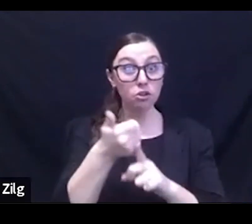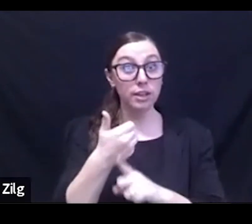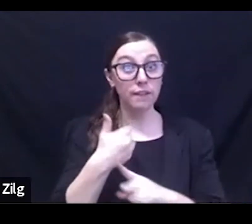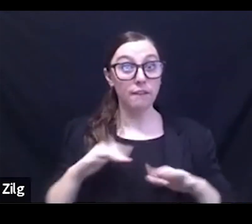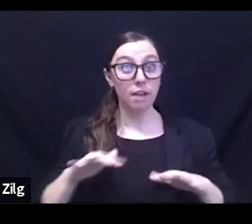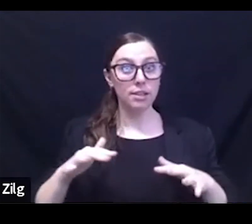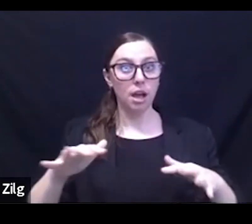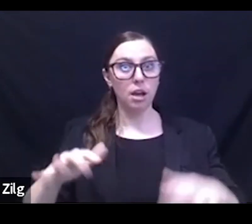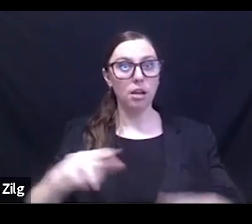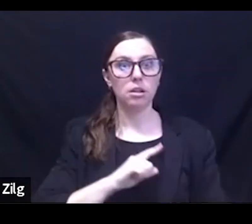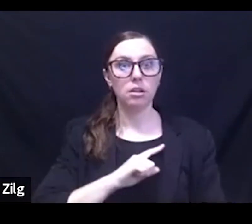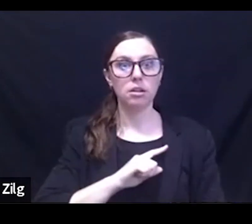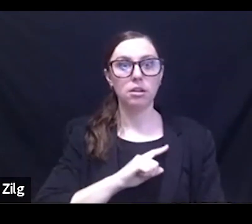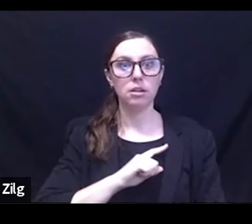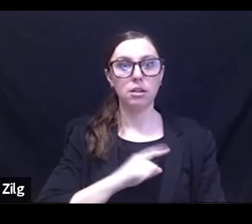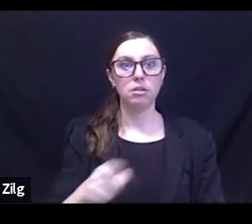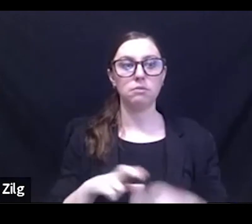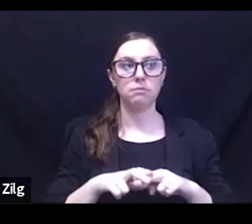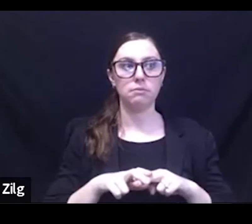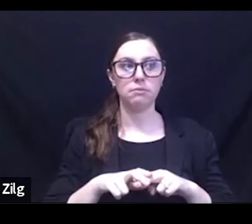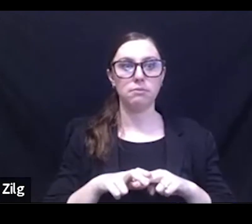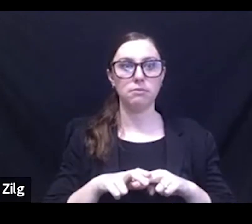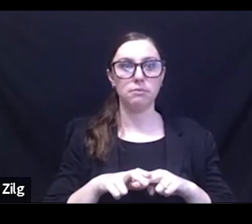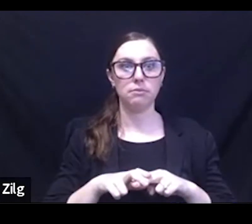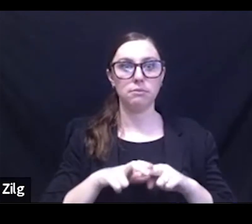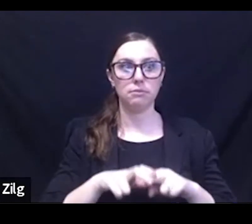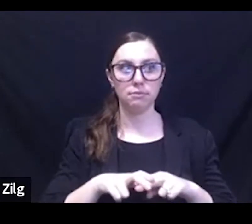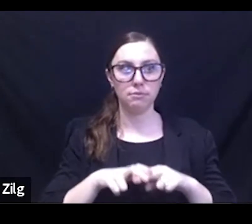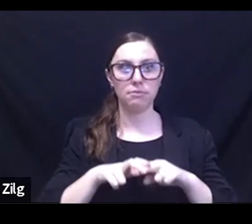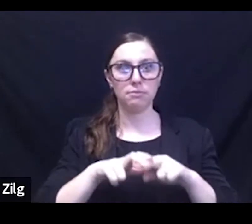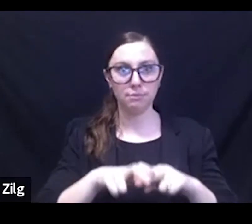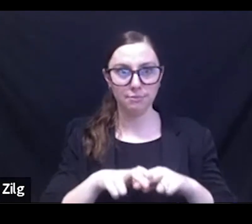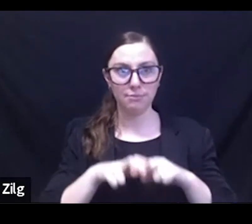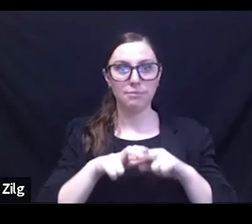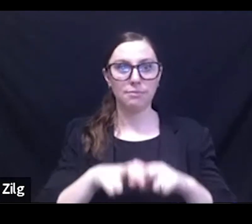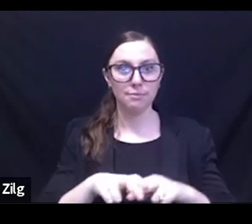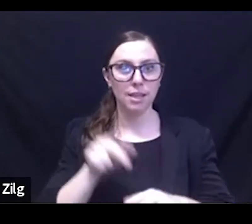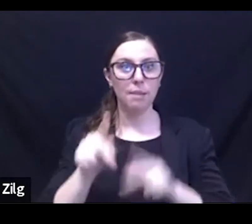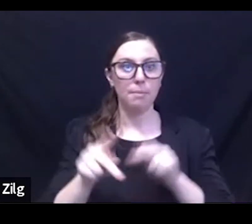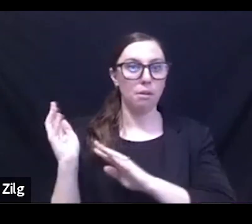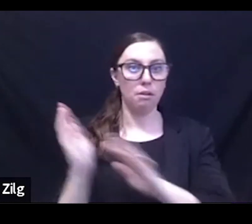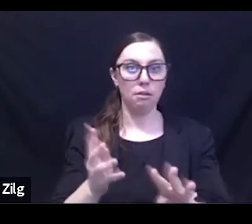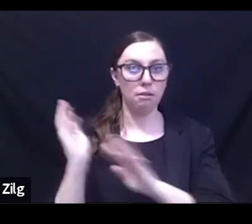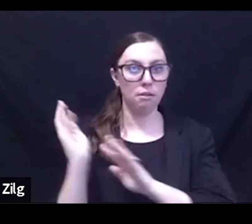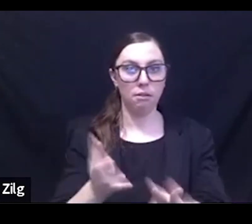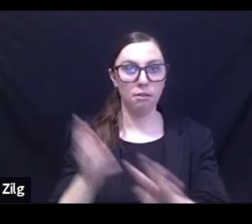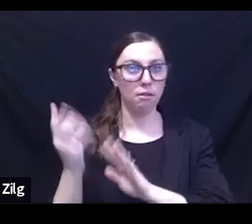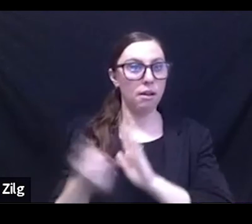you're anxious and sitting in that office who knows how long and people are going in and out and door -- I have been in some of these